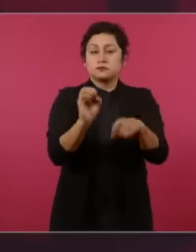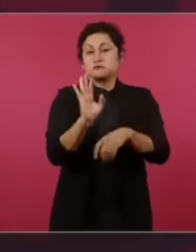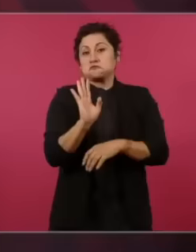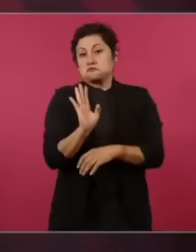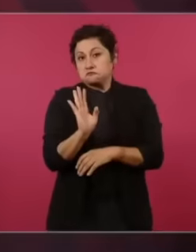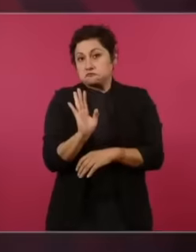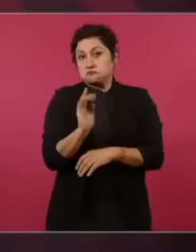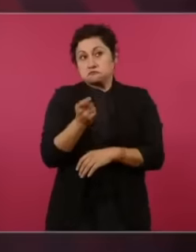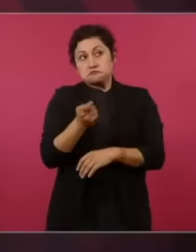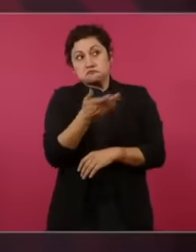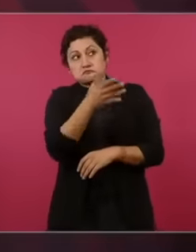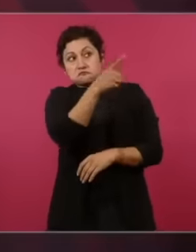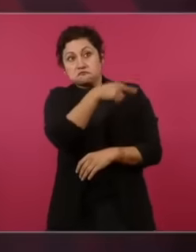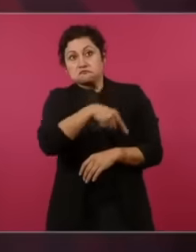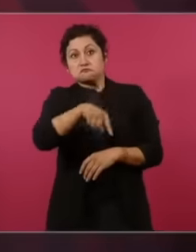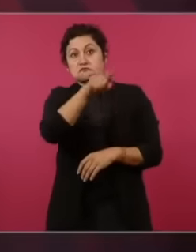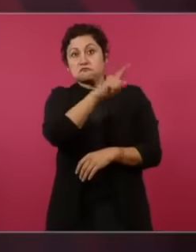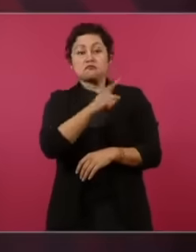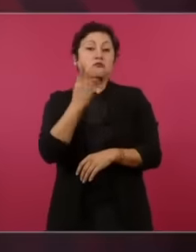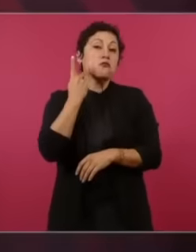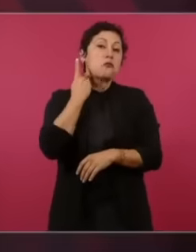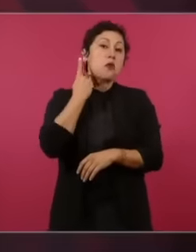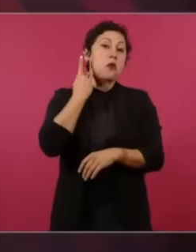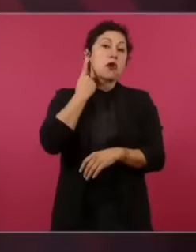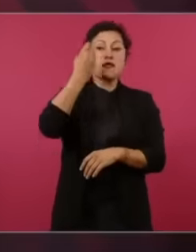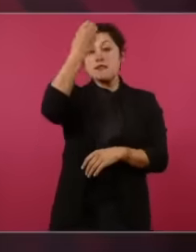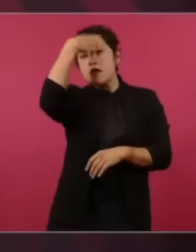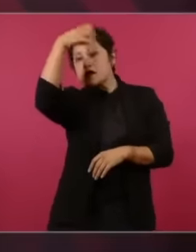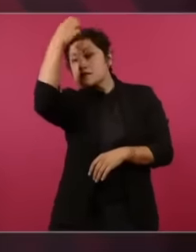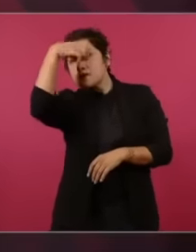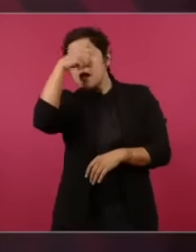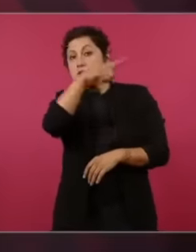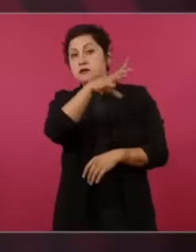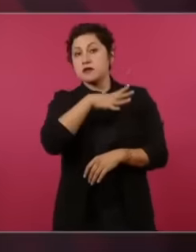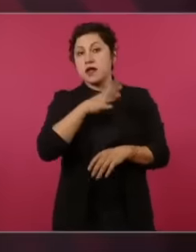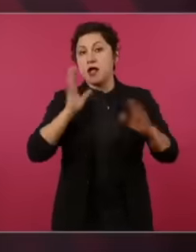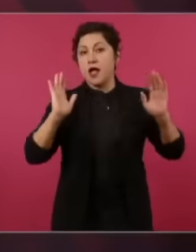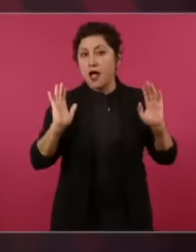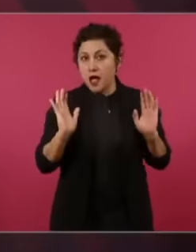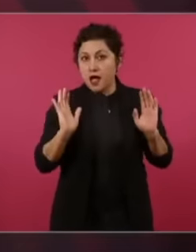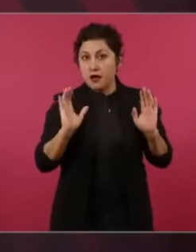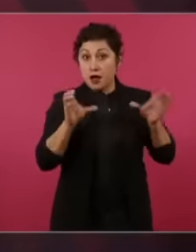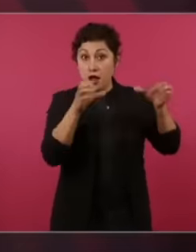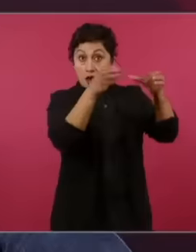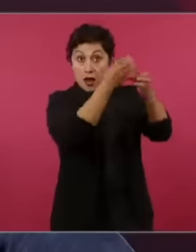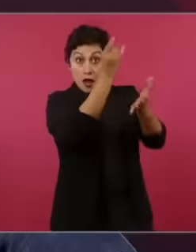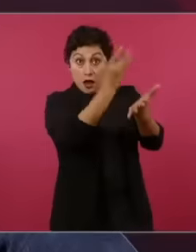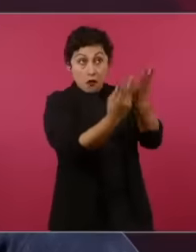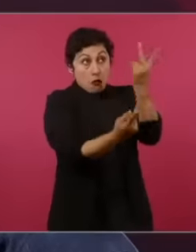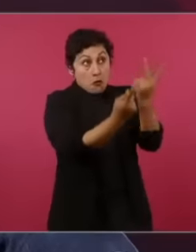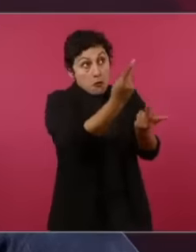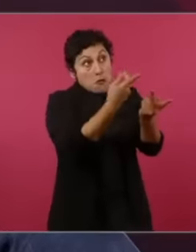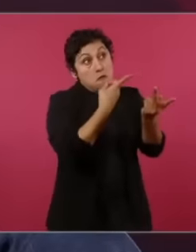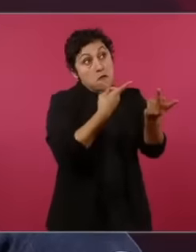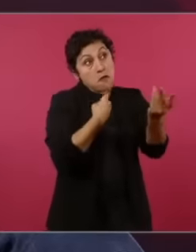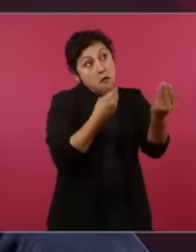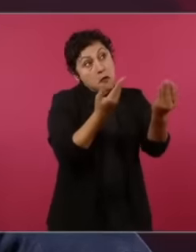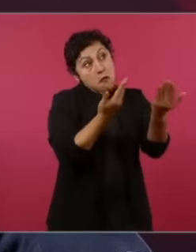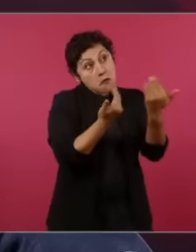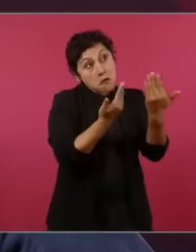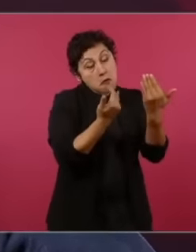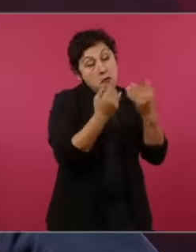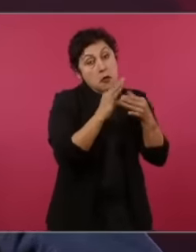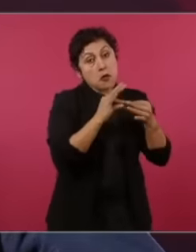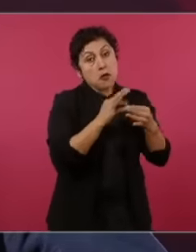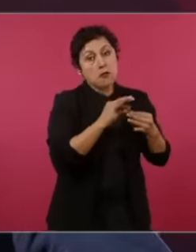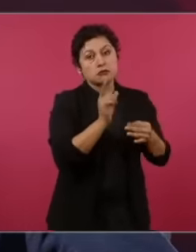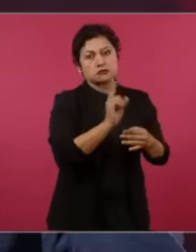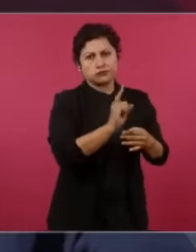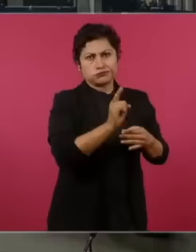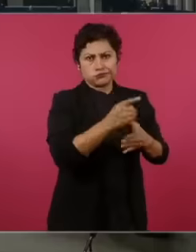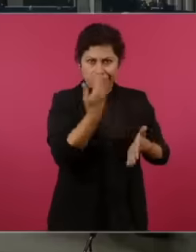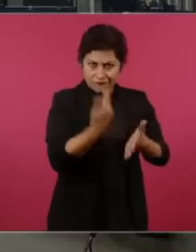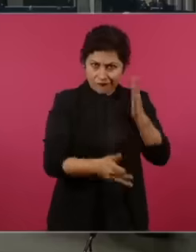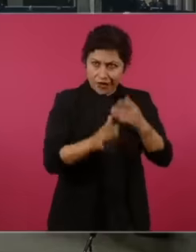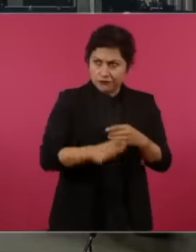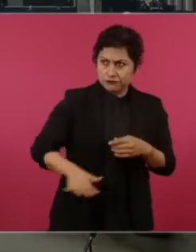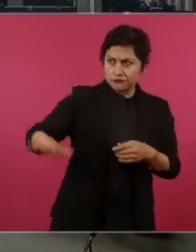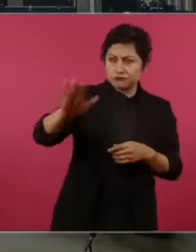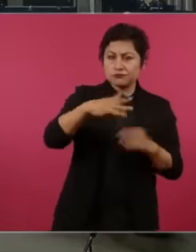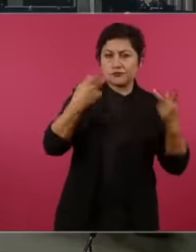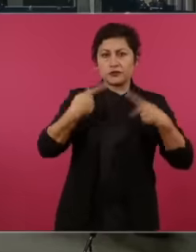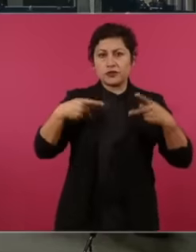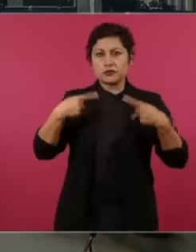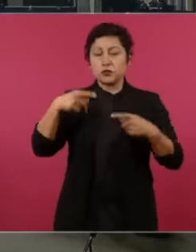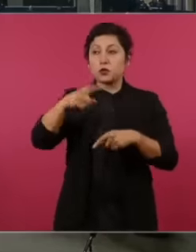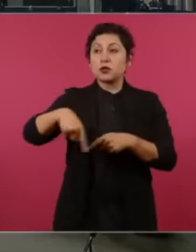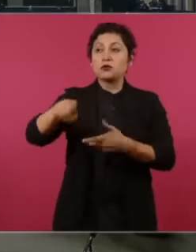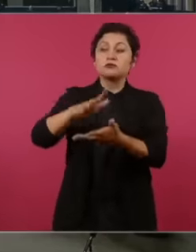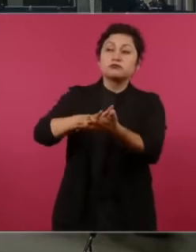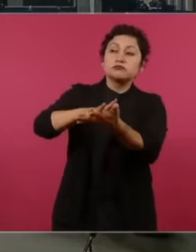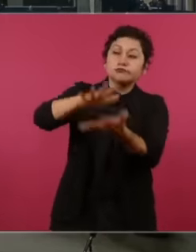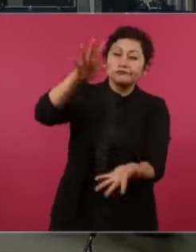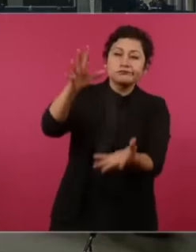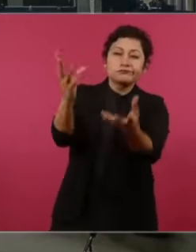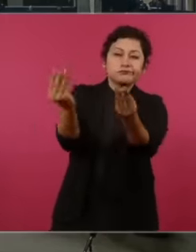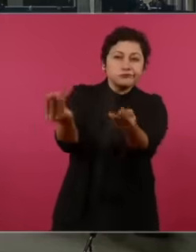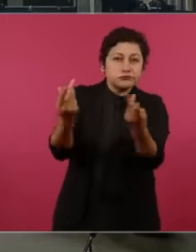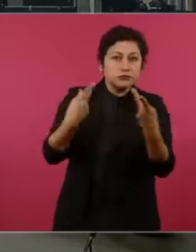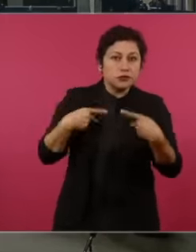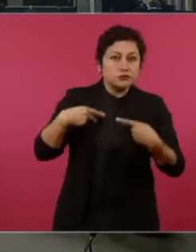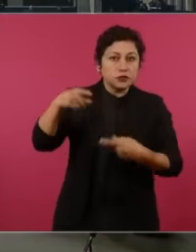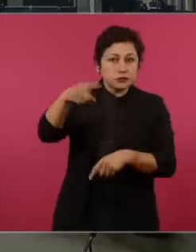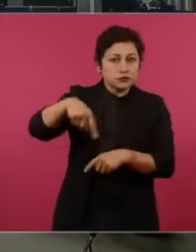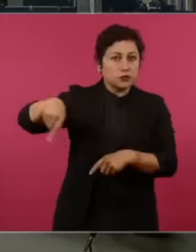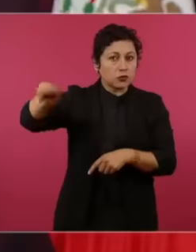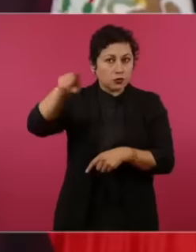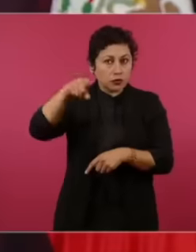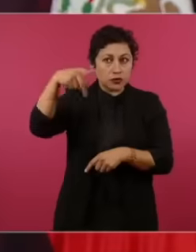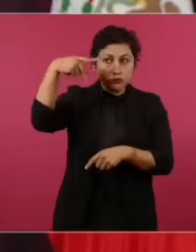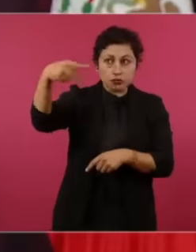political society. Why not consult the citizen with many people who have family members